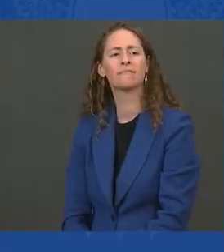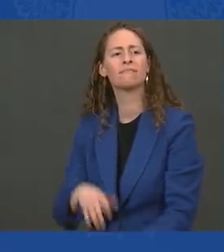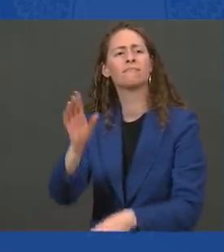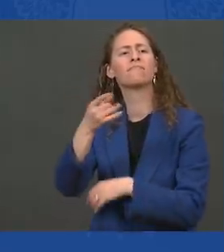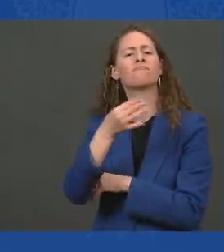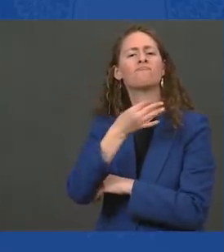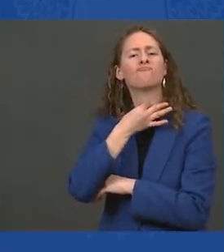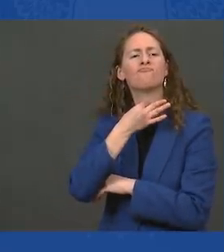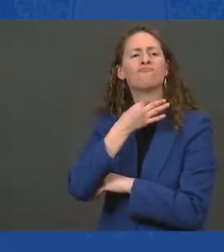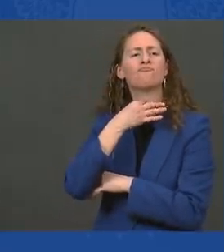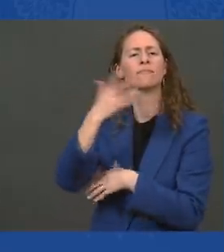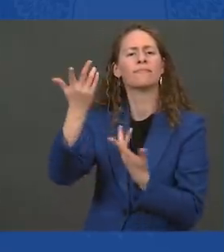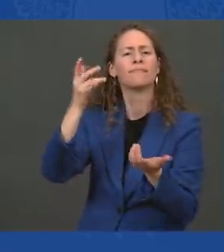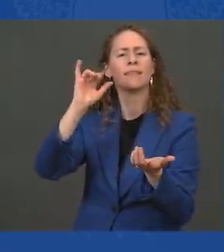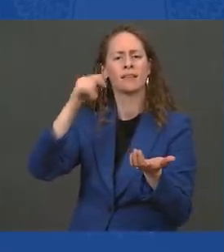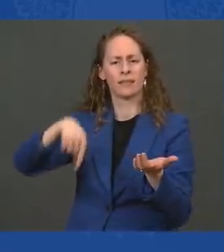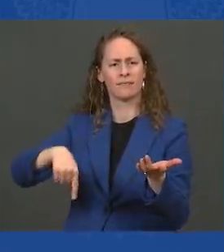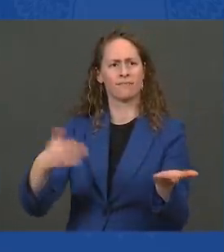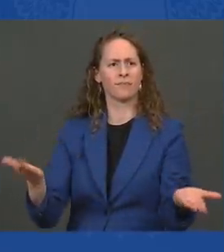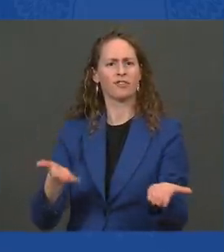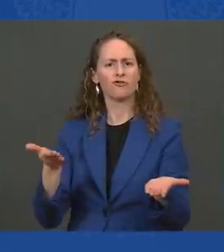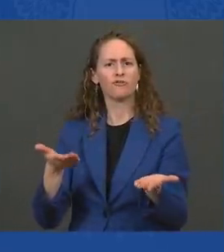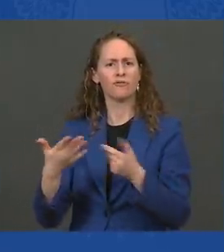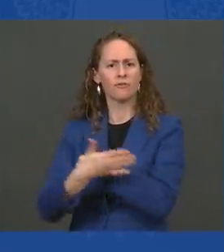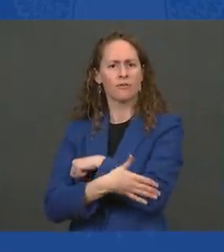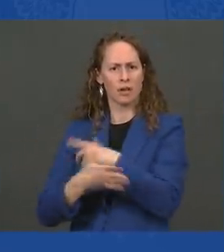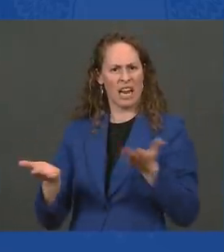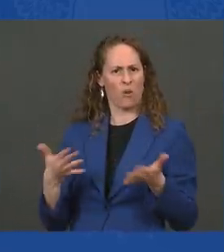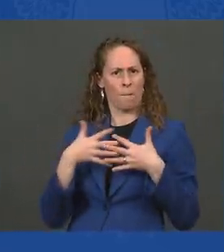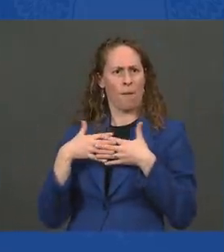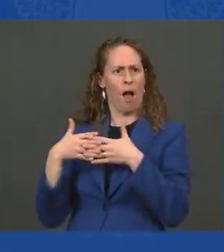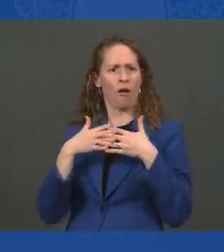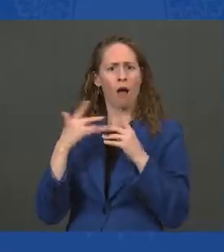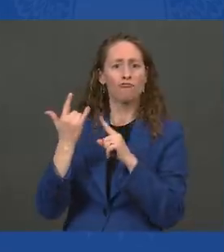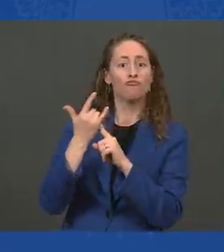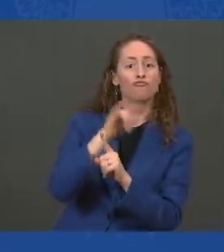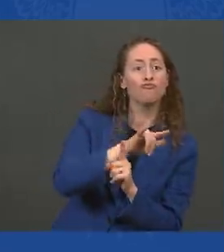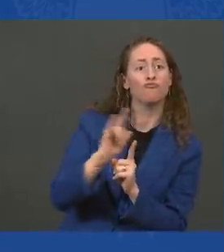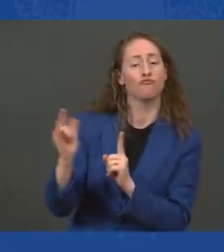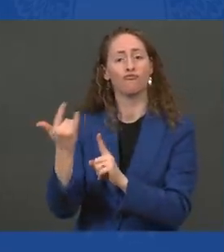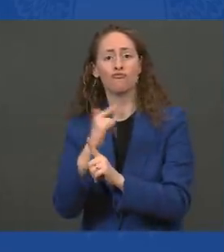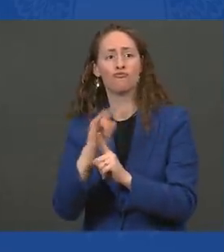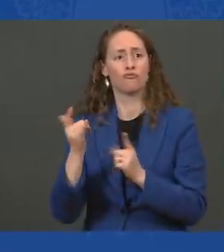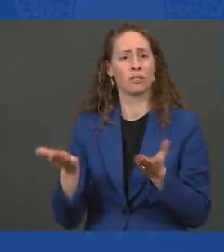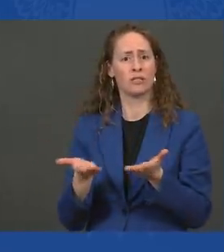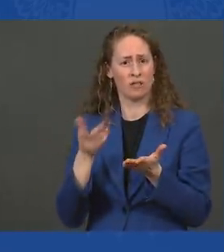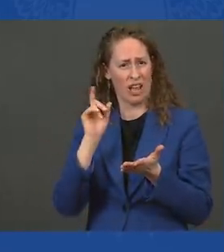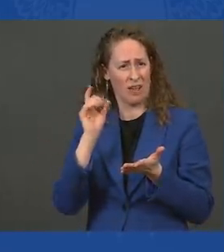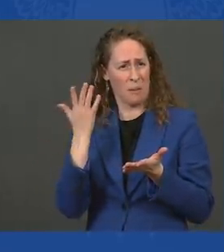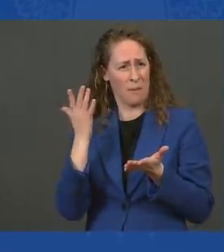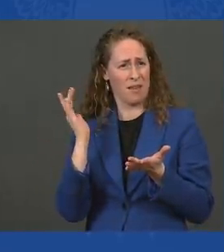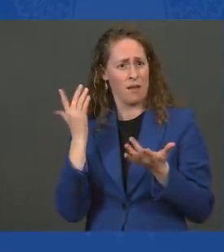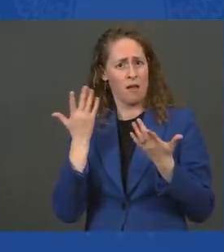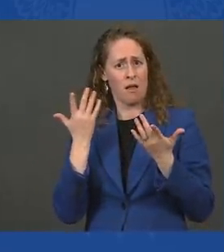The President: Well, at this point, that's not been recommended. I would wait for my -- the scientific community to give -- give me a recommendation on that.